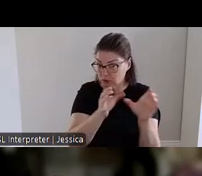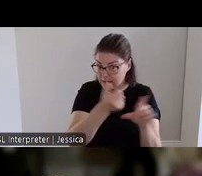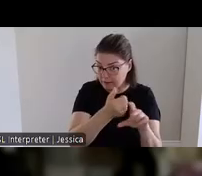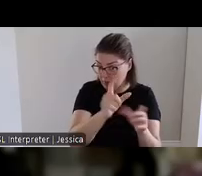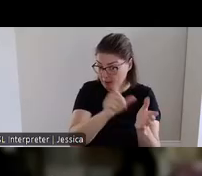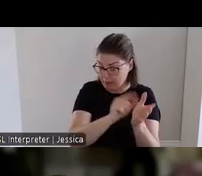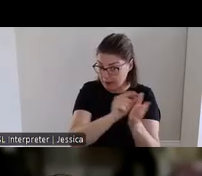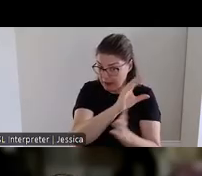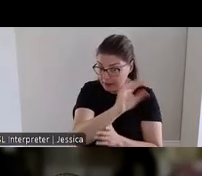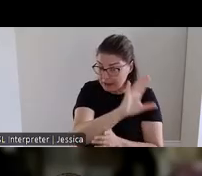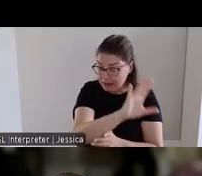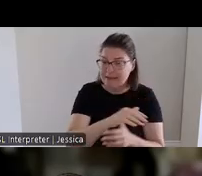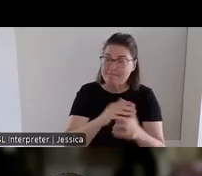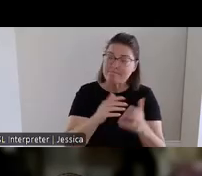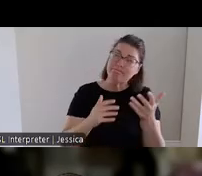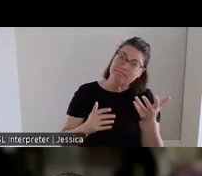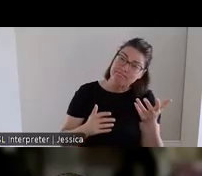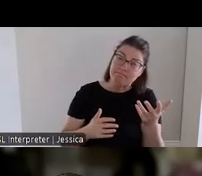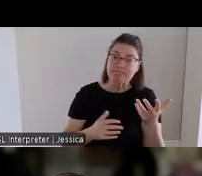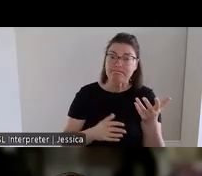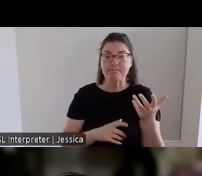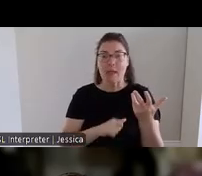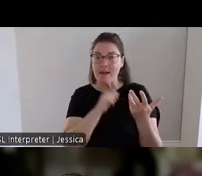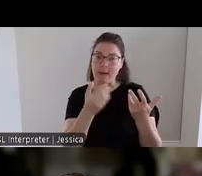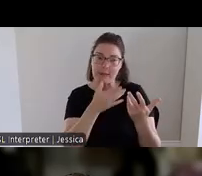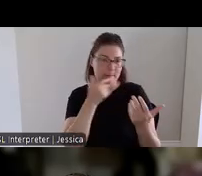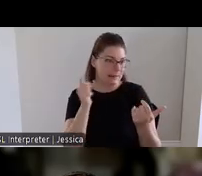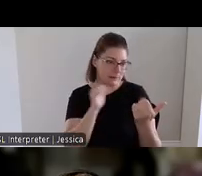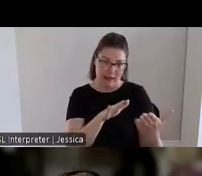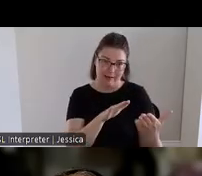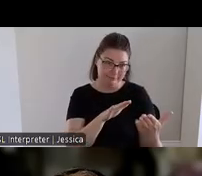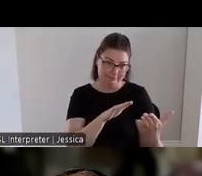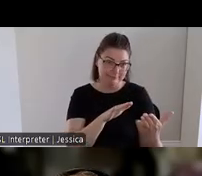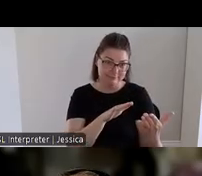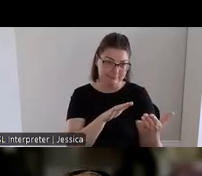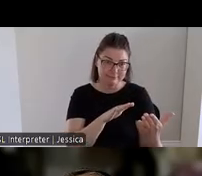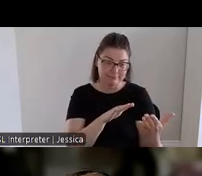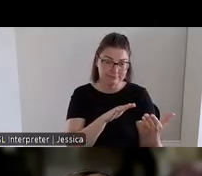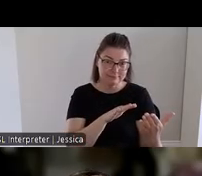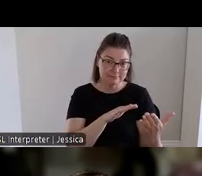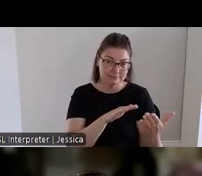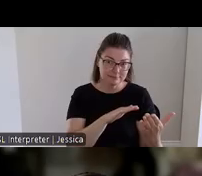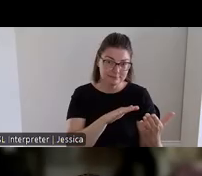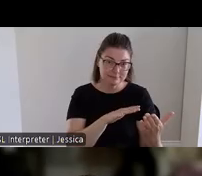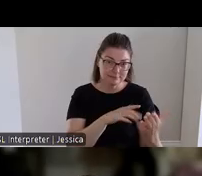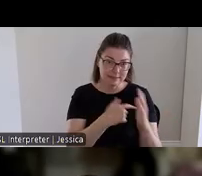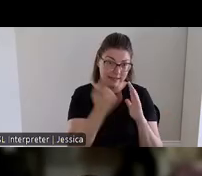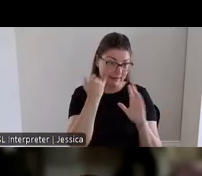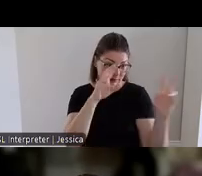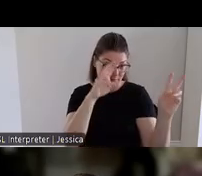publisher — hm — it's not in their best interest to, you know, to highlight any issues, right?